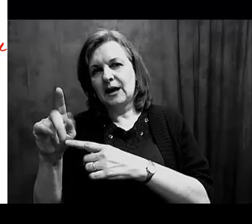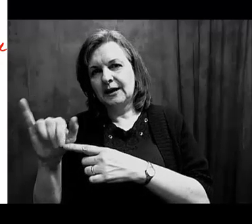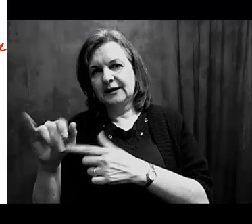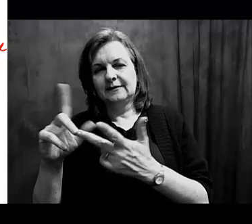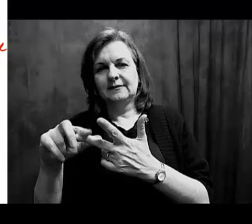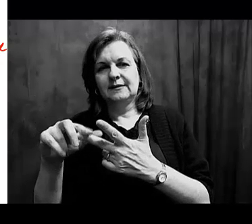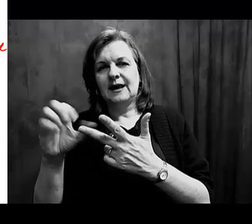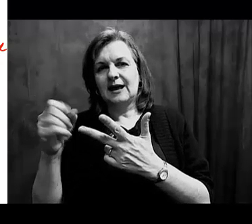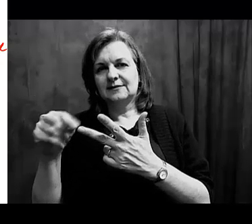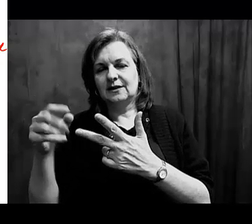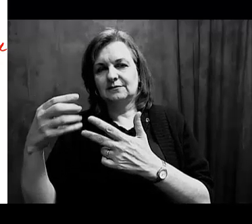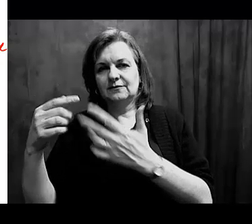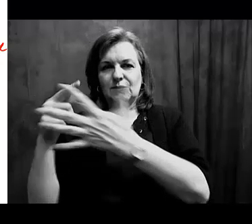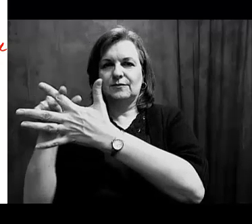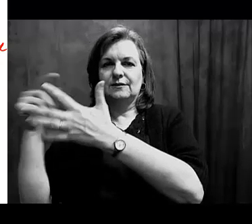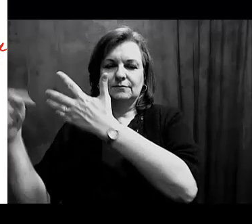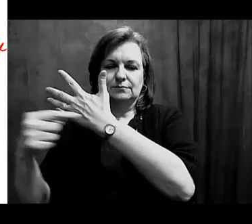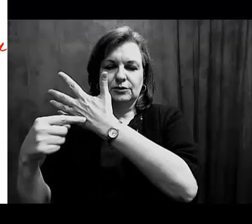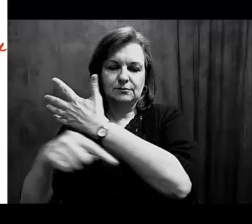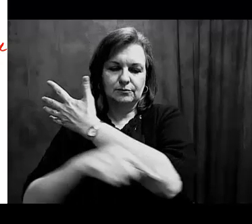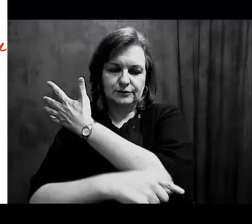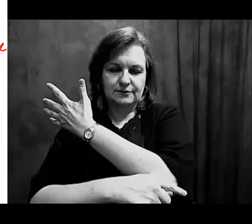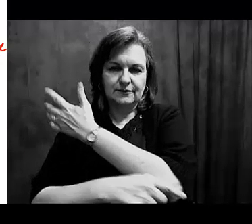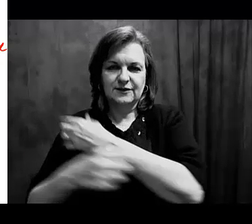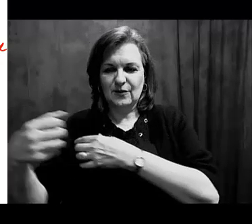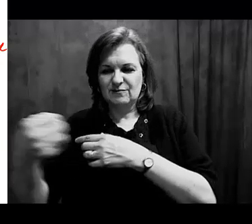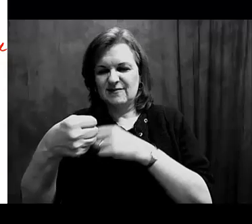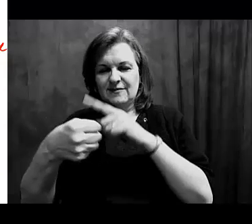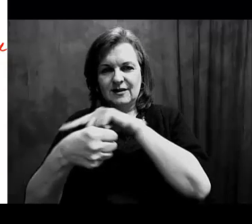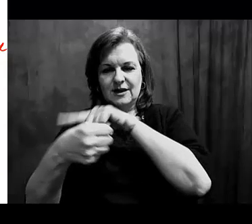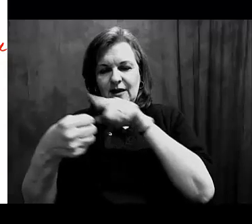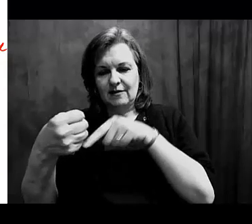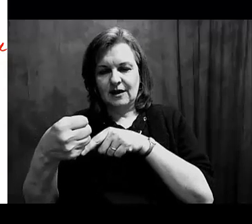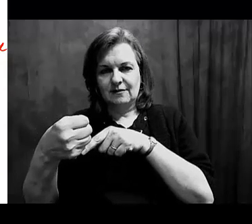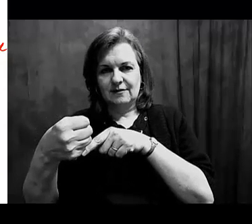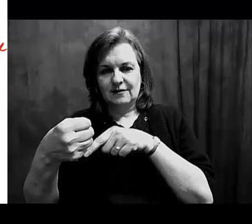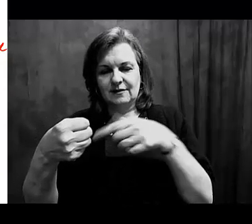when we get to the end of this axon we're going to release neurotransmitter that's going to be